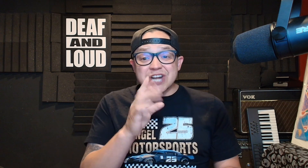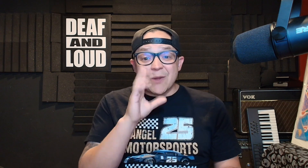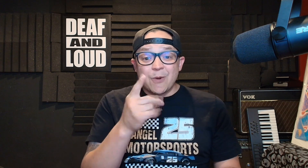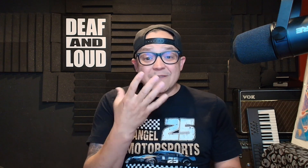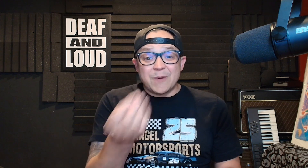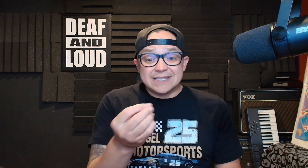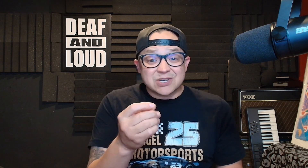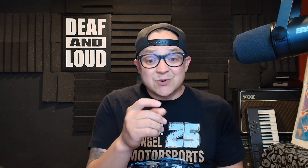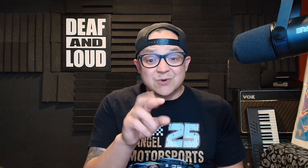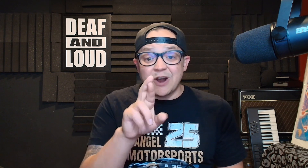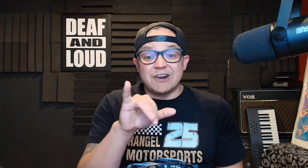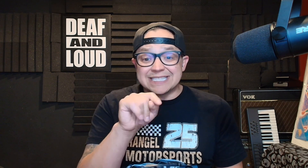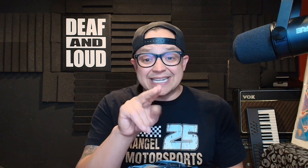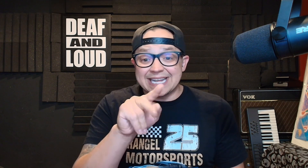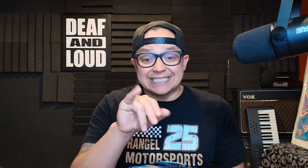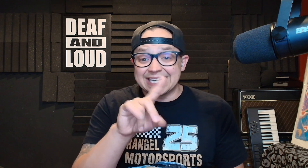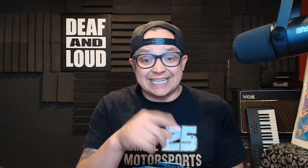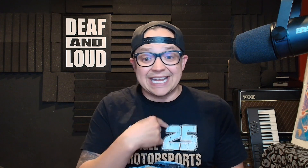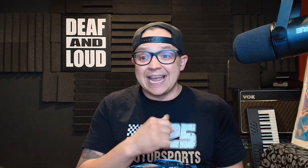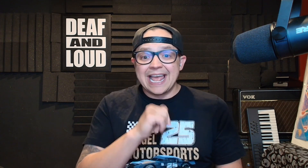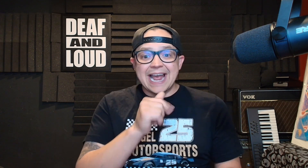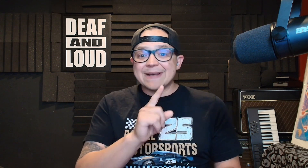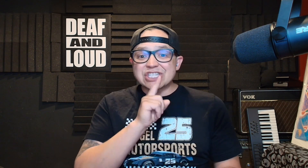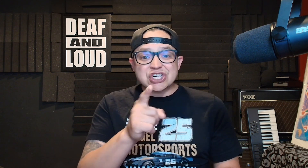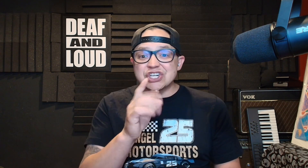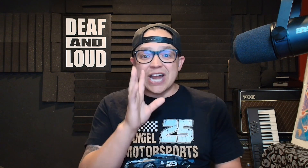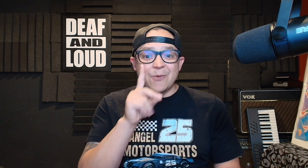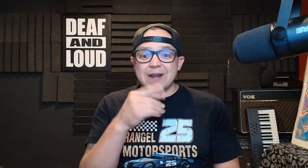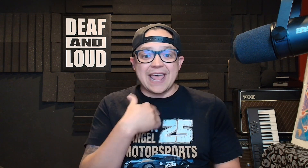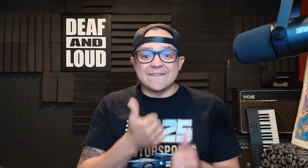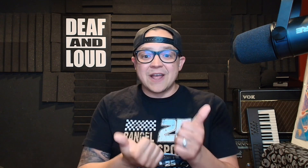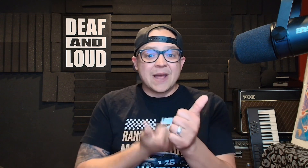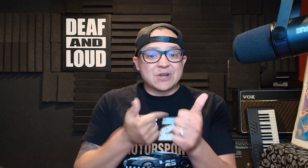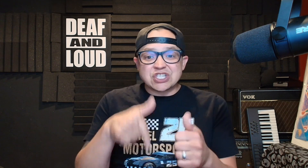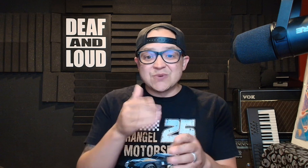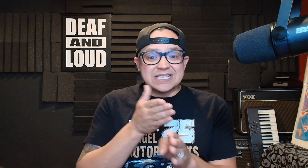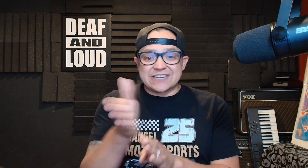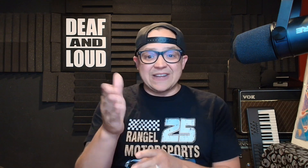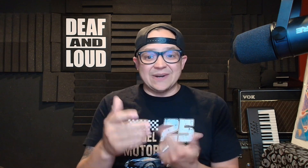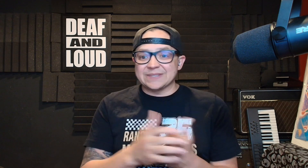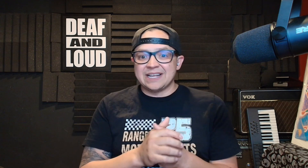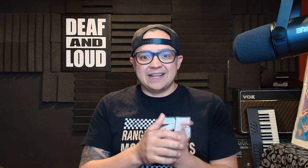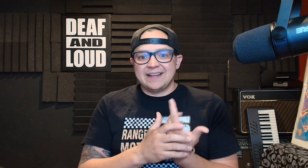I would have went to RIT/NTID. I'm not sure I would have pursued this field.